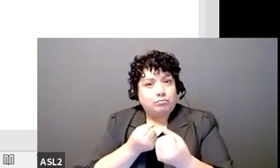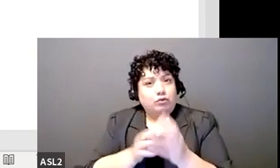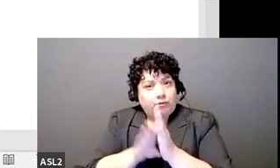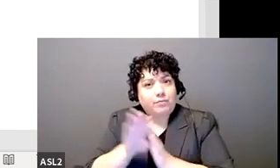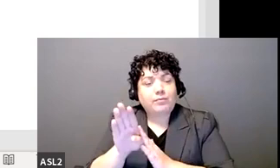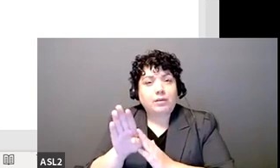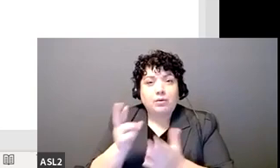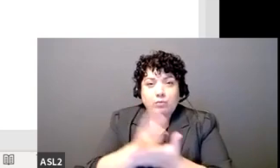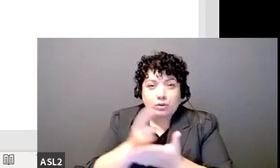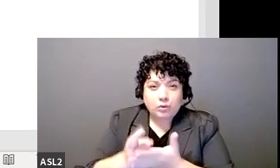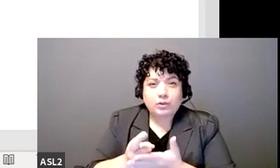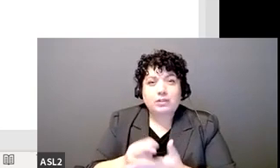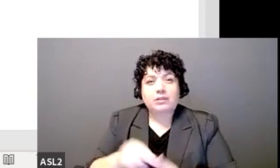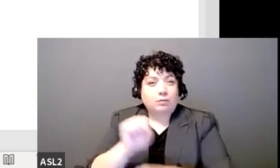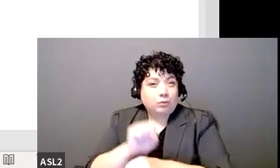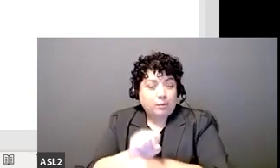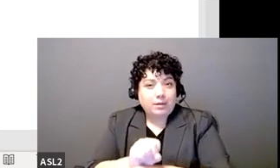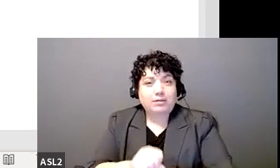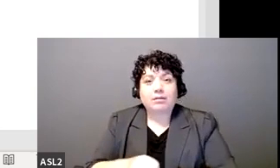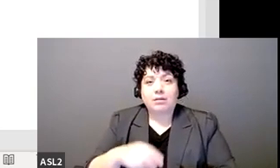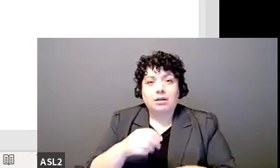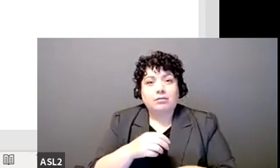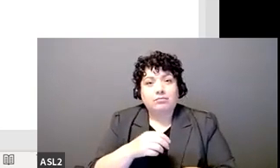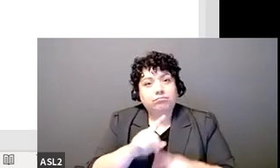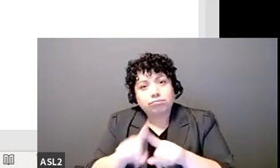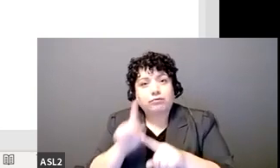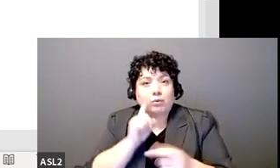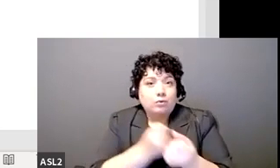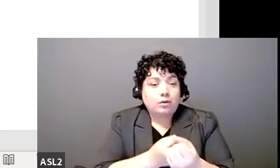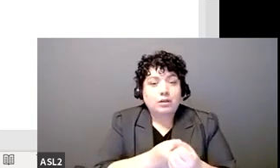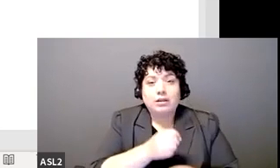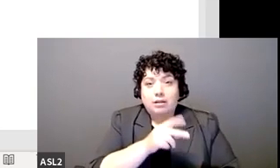employment resources and supports for family and people with disabilities in in Ontario so